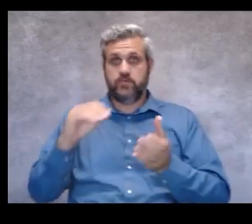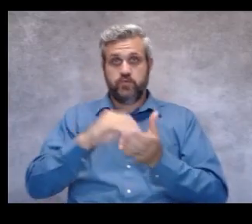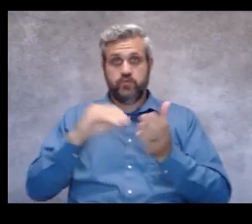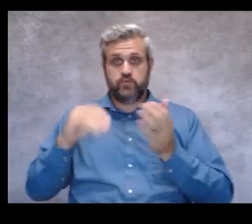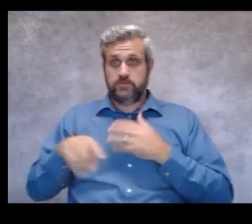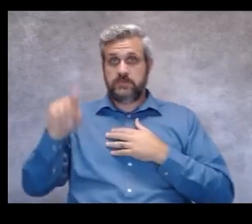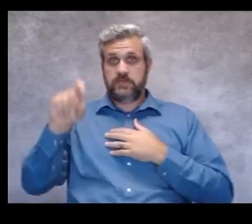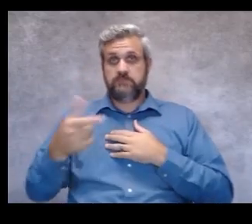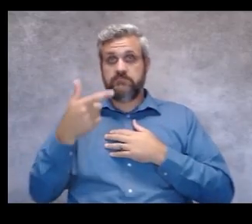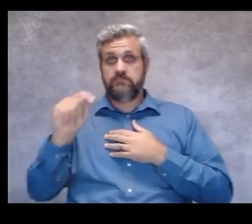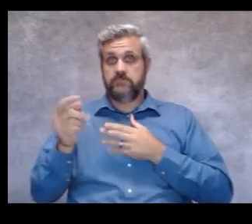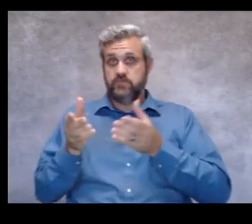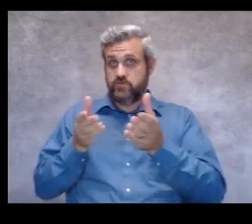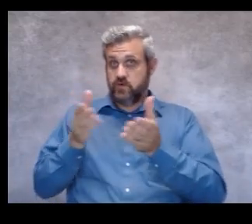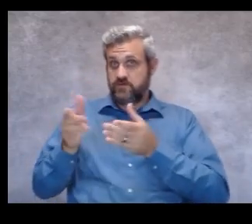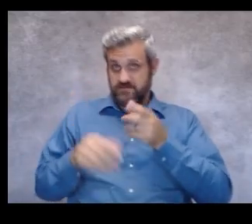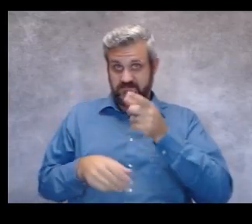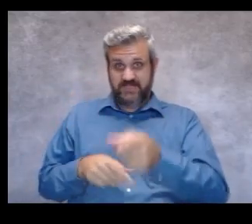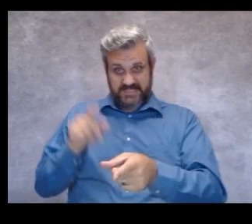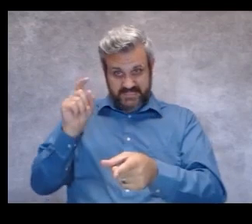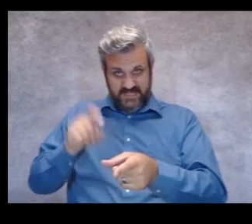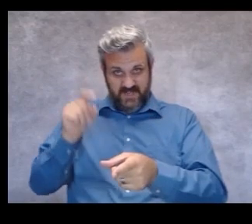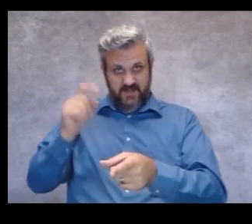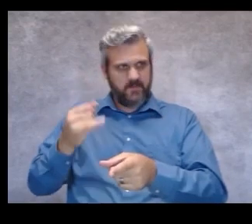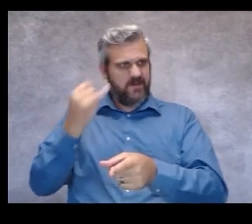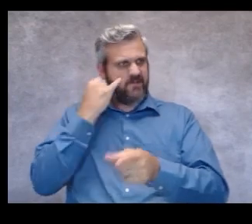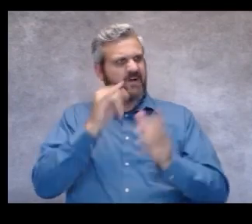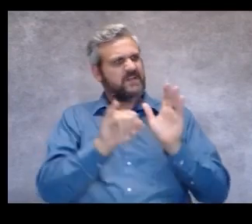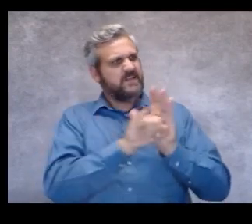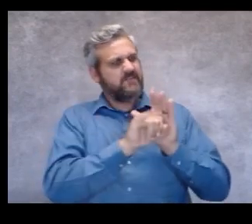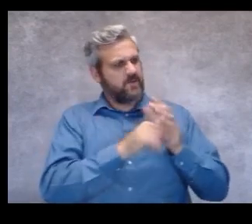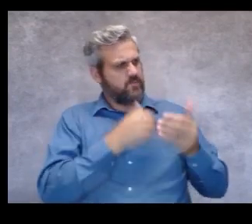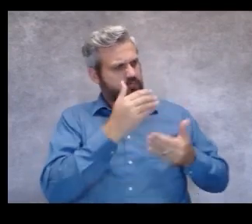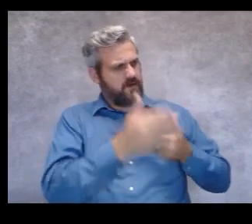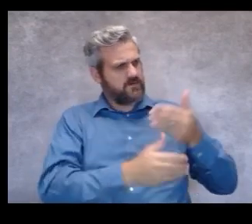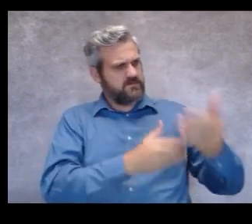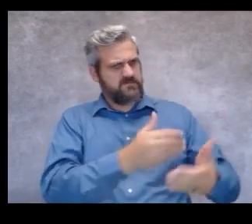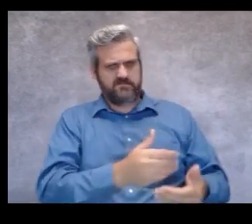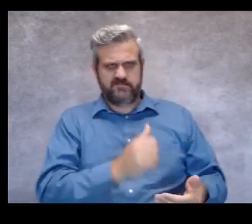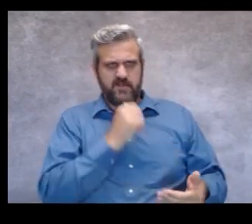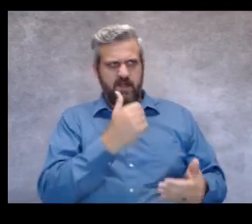gifted services cannot participate if the identification process does not have